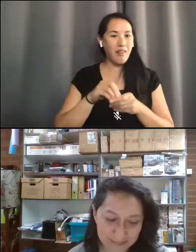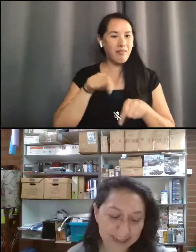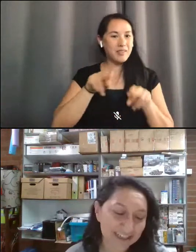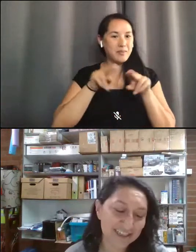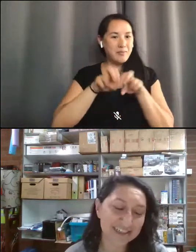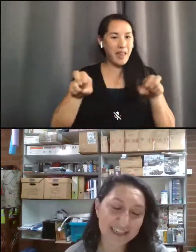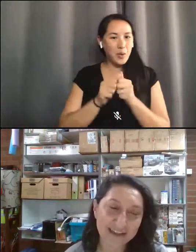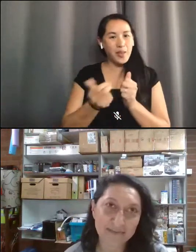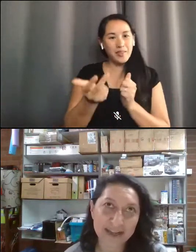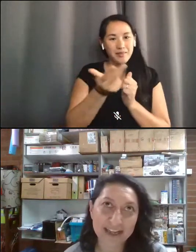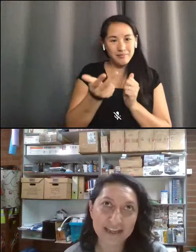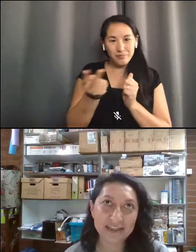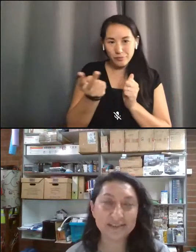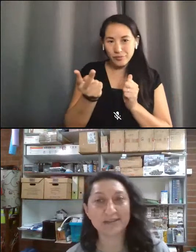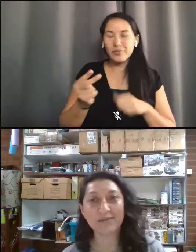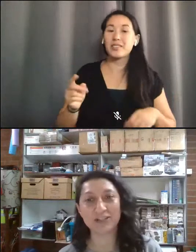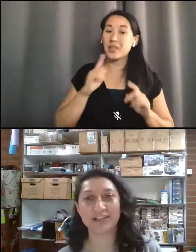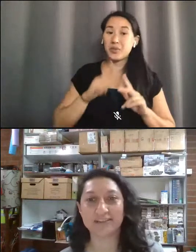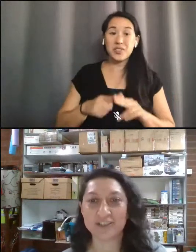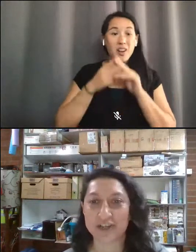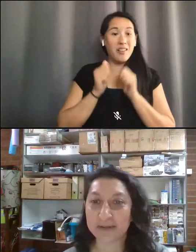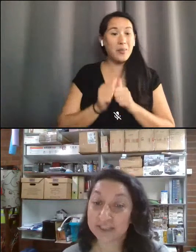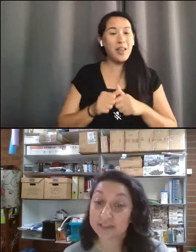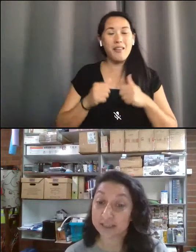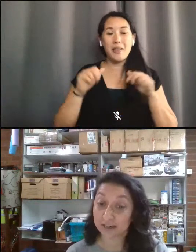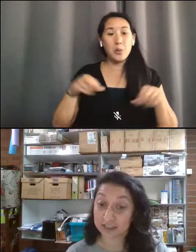i'd like to just start by doing something we do here in australia which is to acknowledge